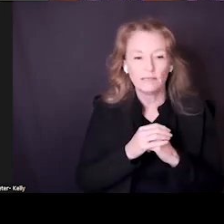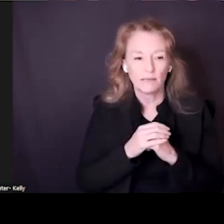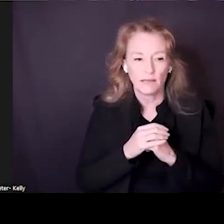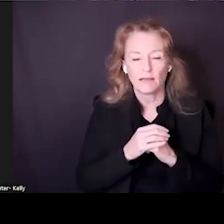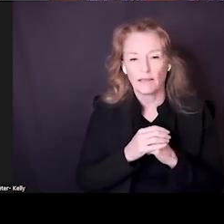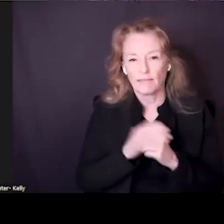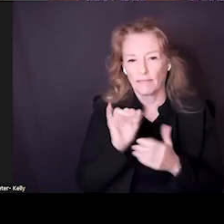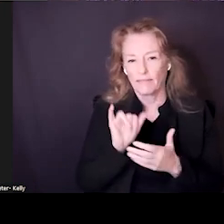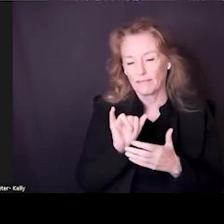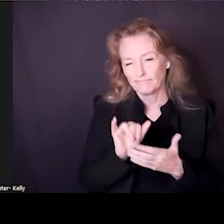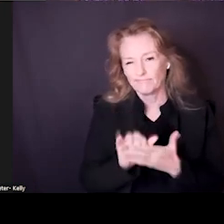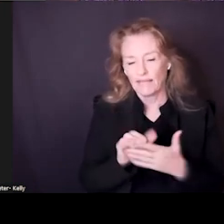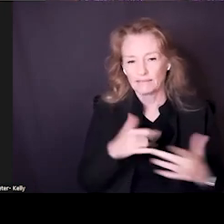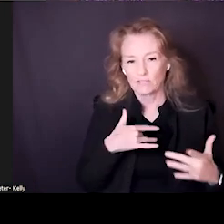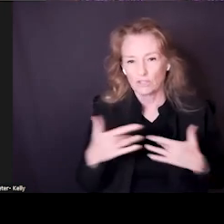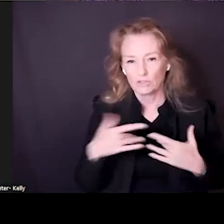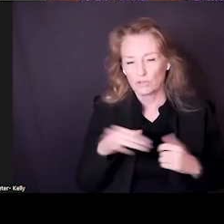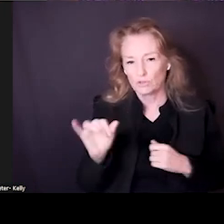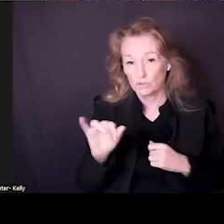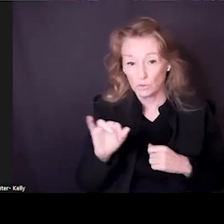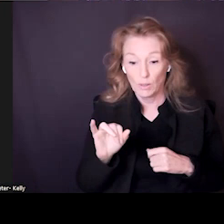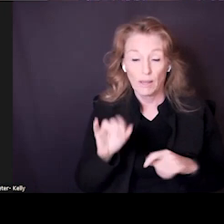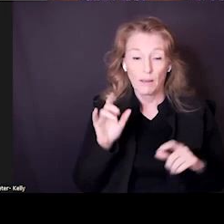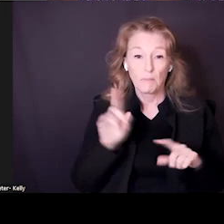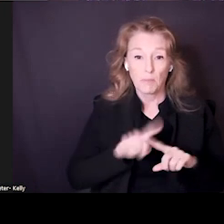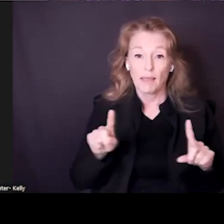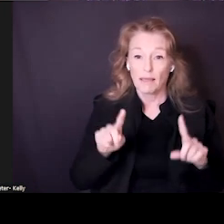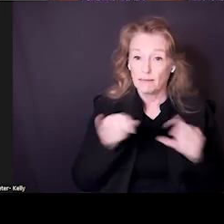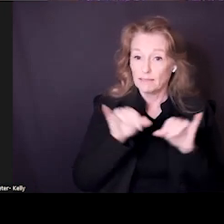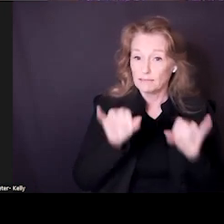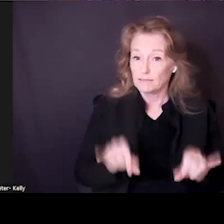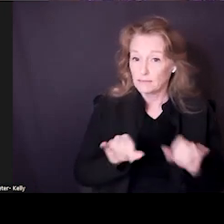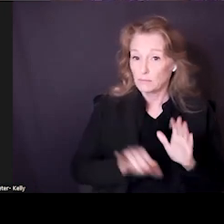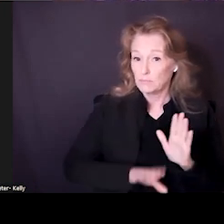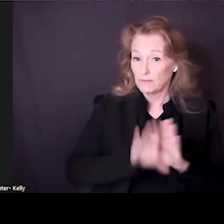WHEN YOU DEVELOP A SYSTEM, I THINK SOME OF THESE THINGS CAN BE MITIGATED.